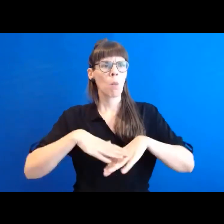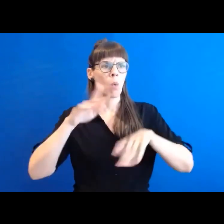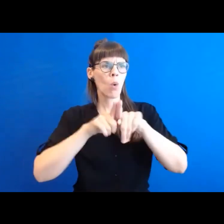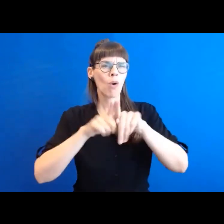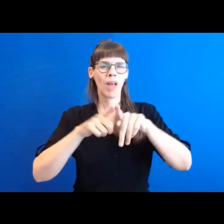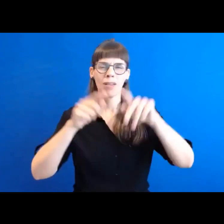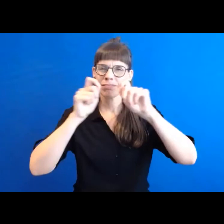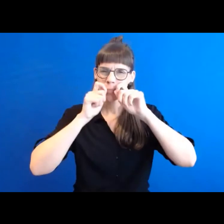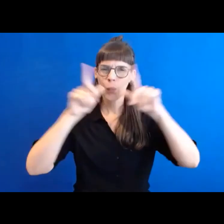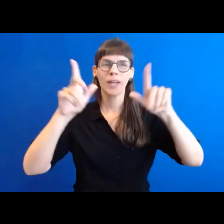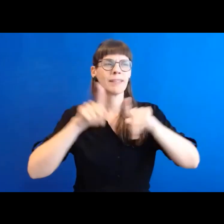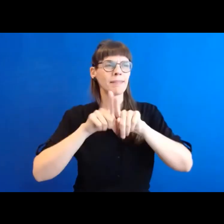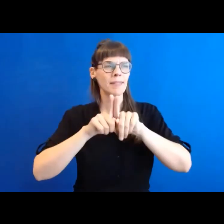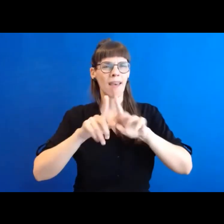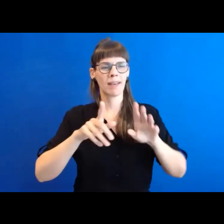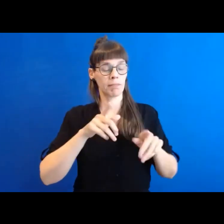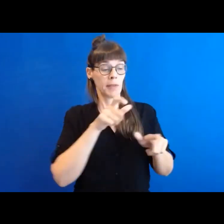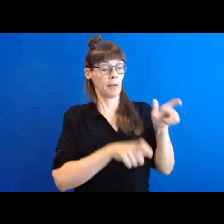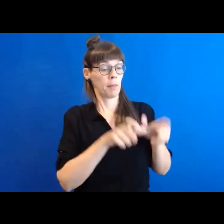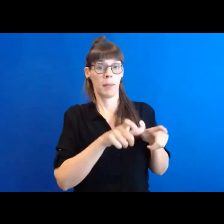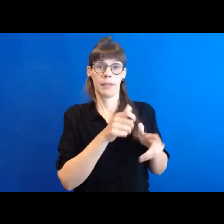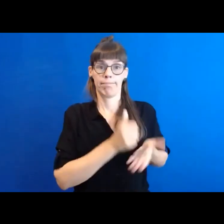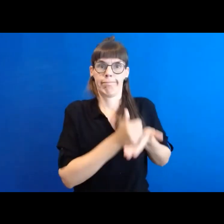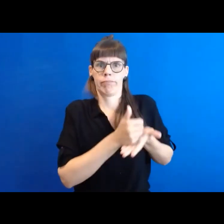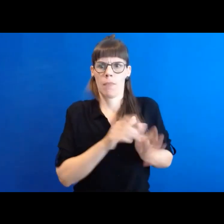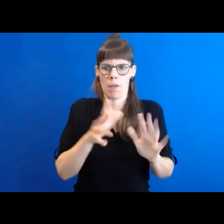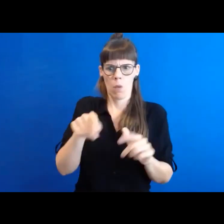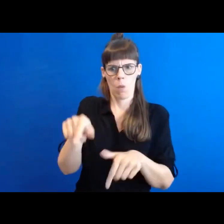We saw the importance of upscaling actions